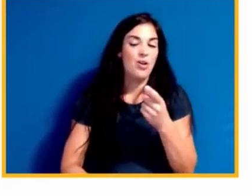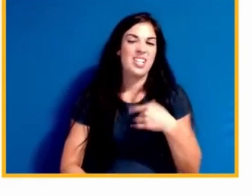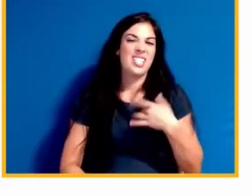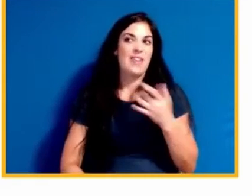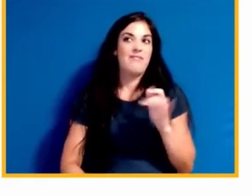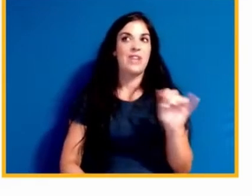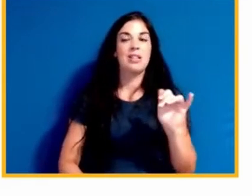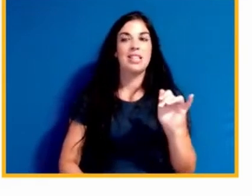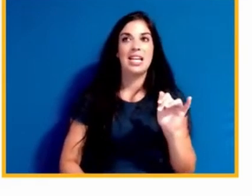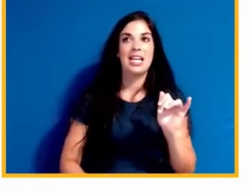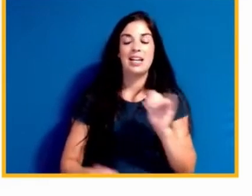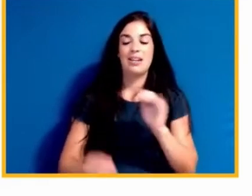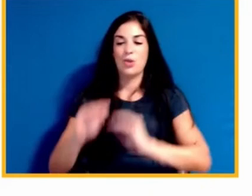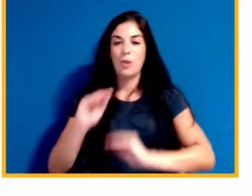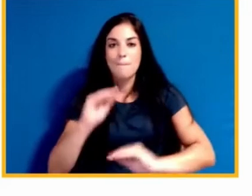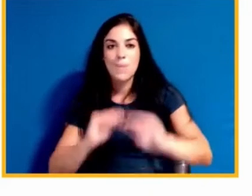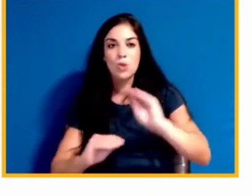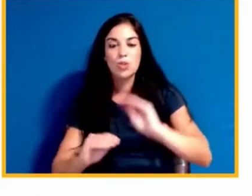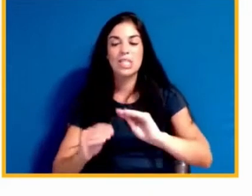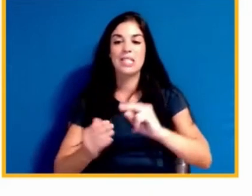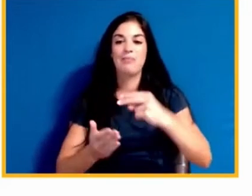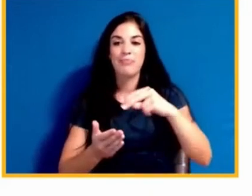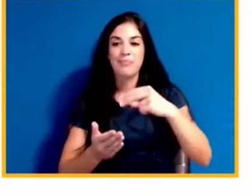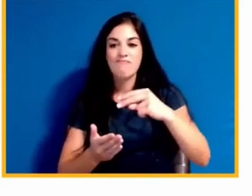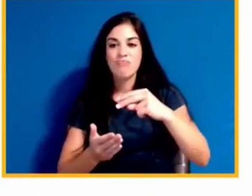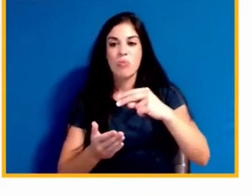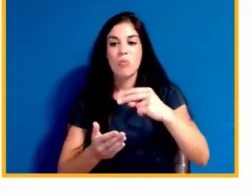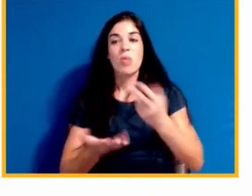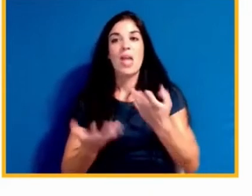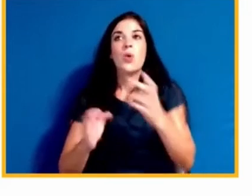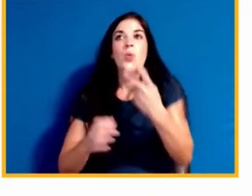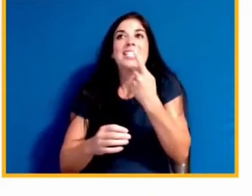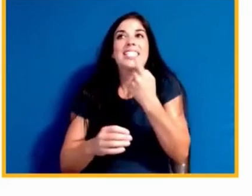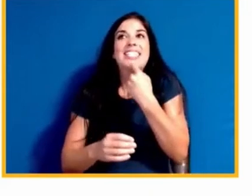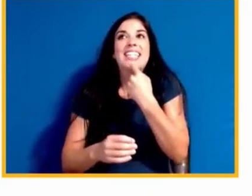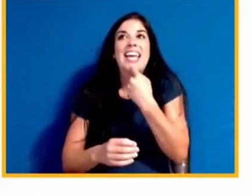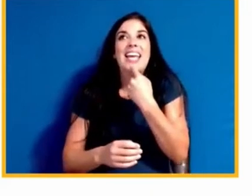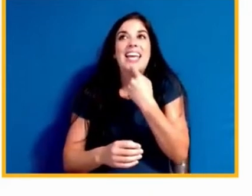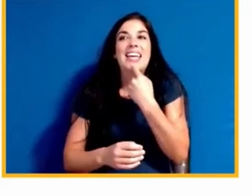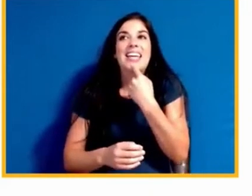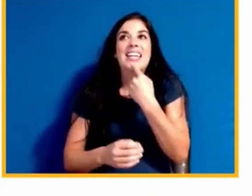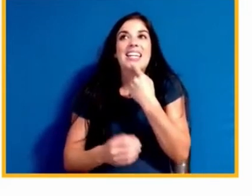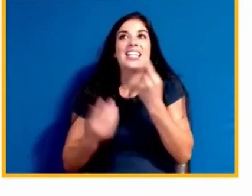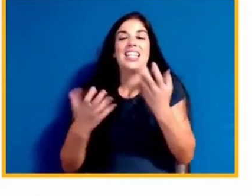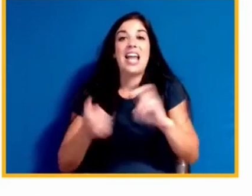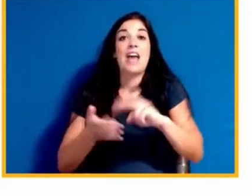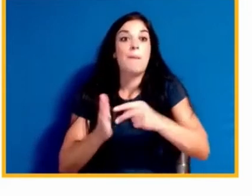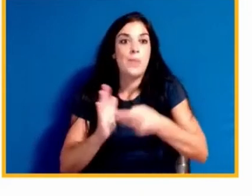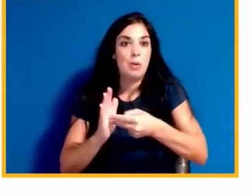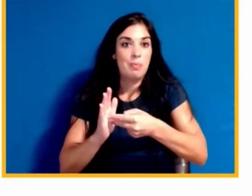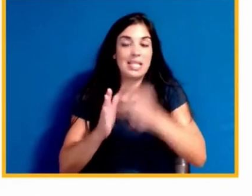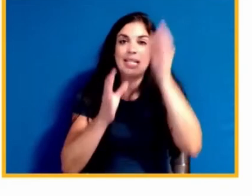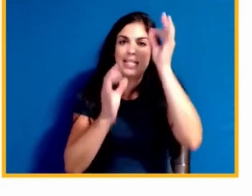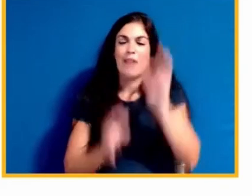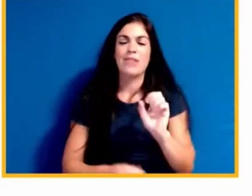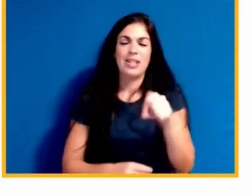I guess like a lot of the motions, I don't want to say didn't have intention, because there definitely was but